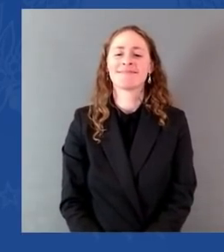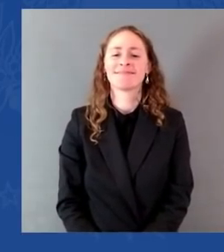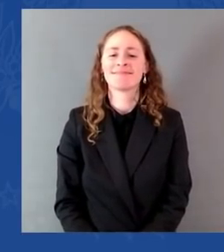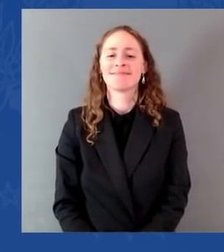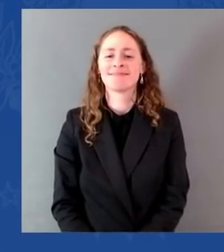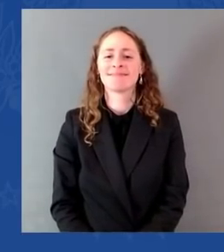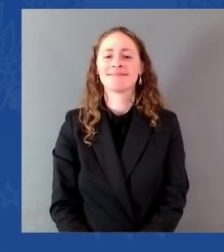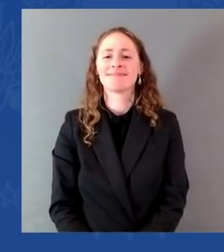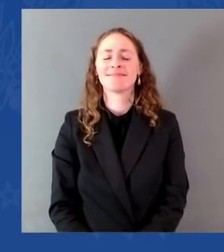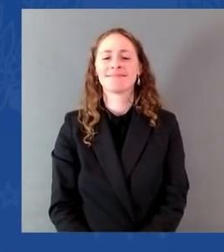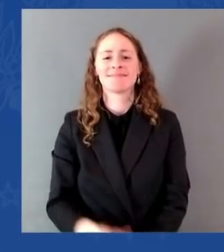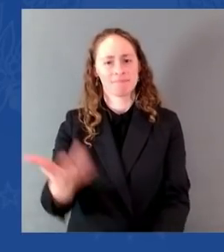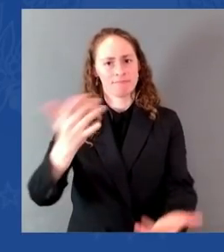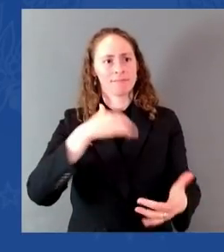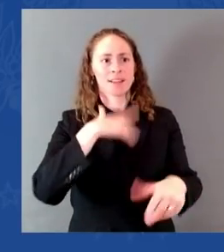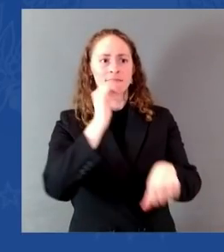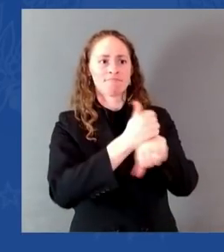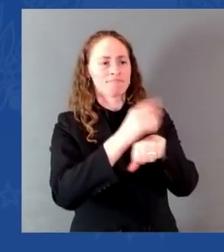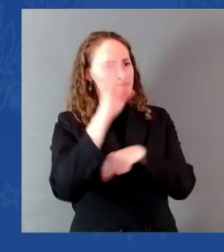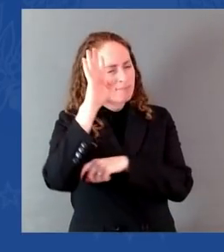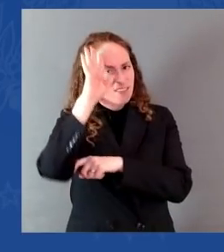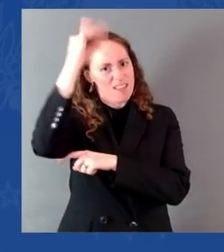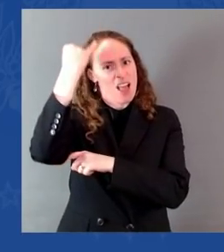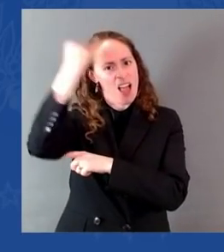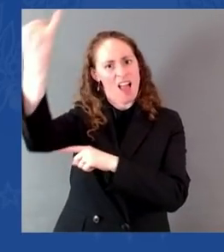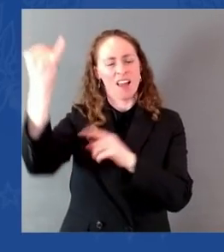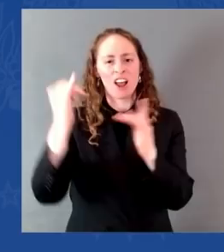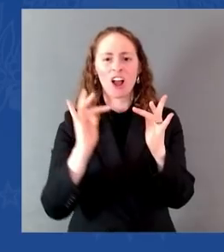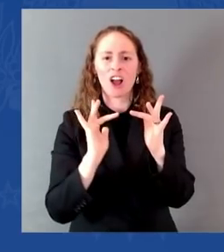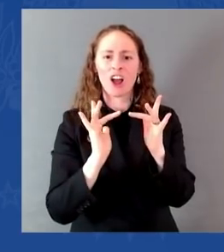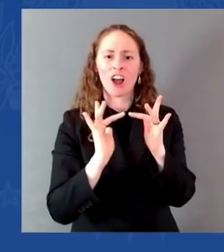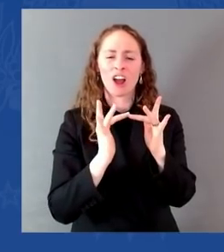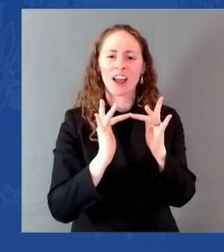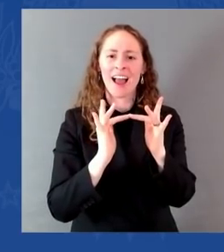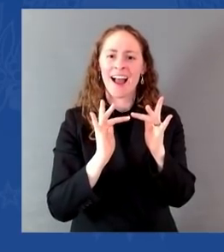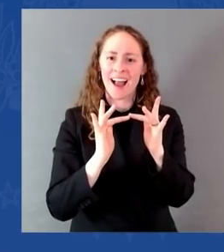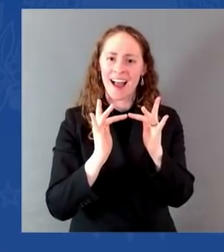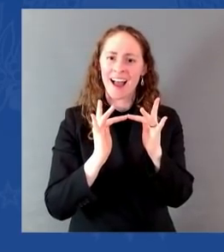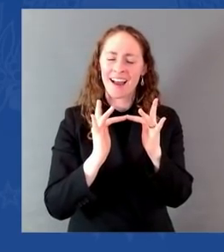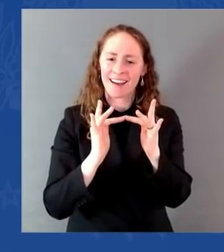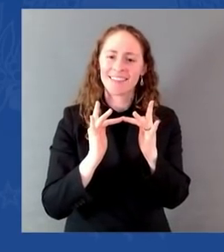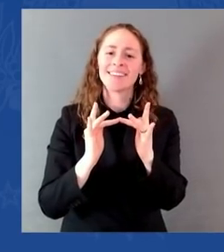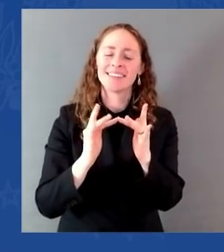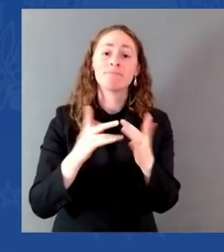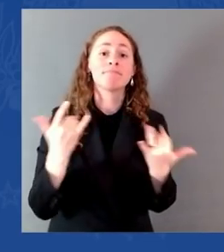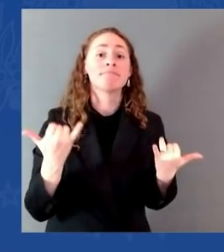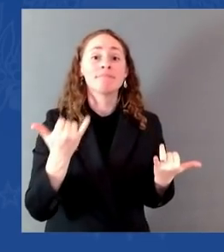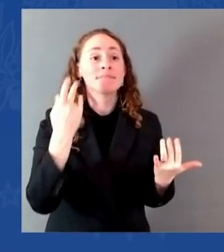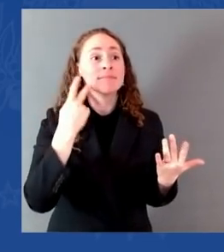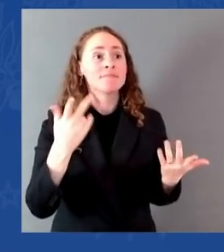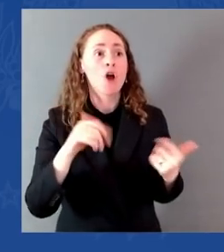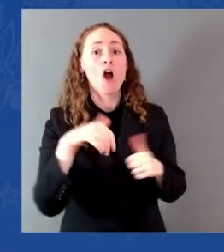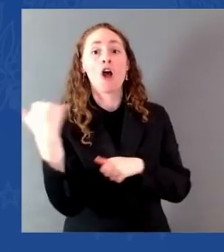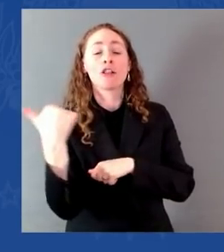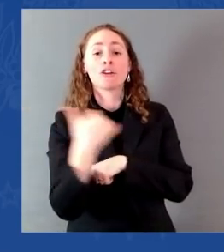and, in some respects, actually moving beyond us. We're also going to reinvest in our country and our people to reclaim our leadership